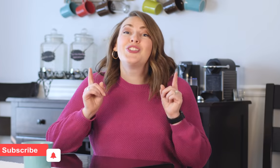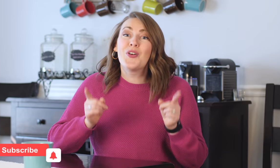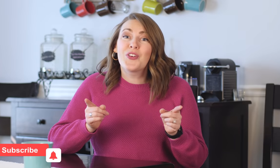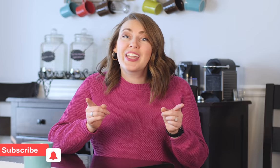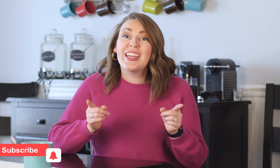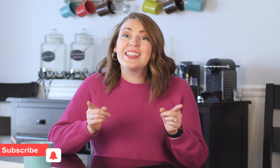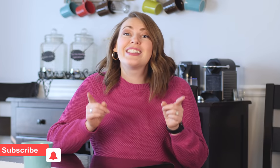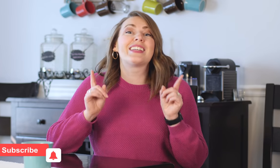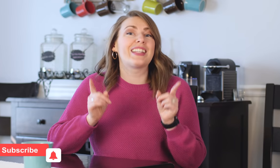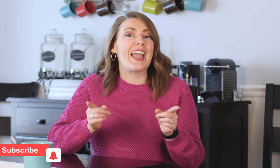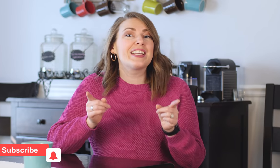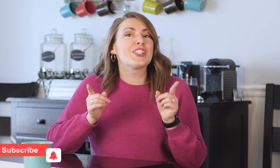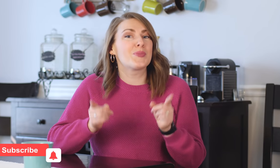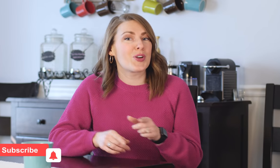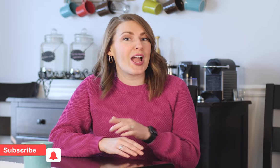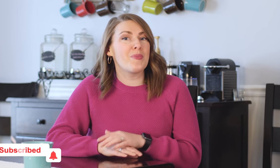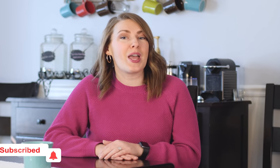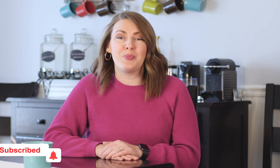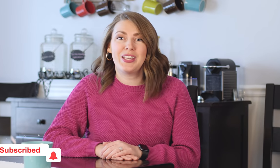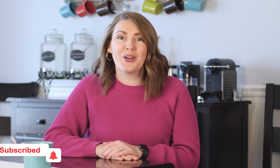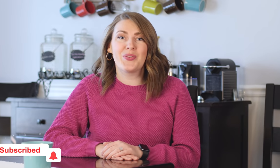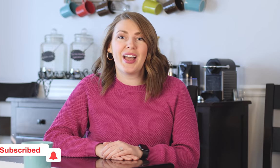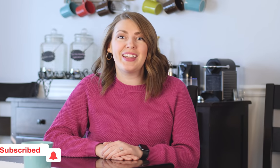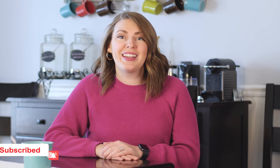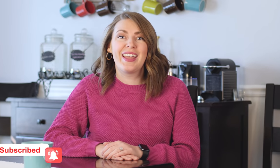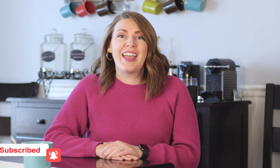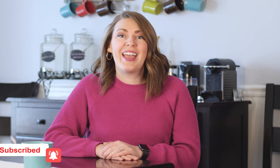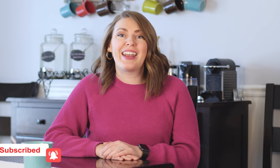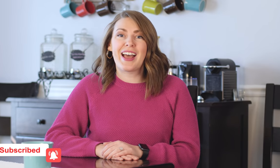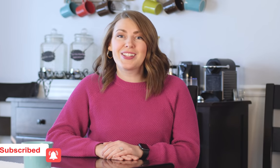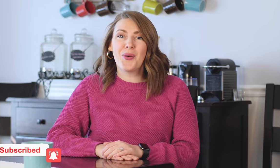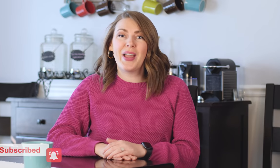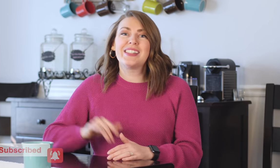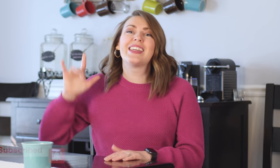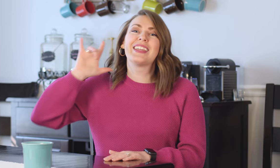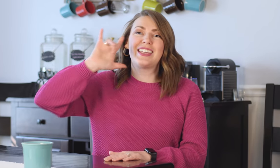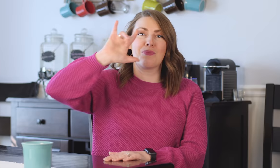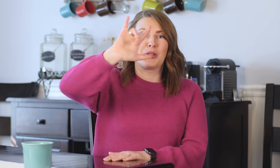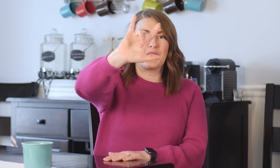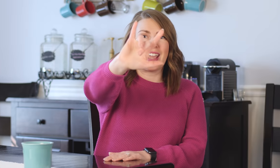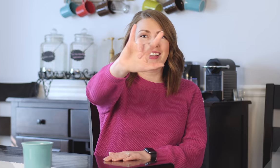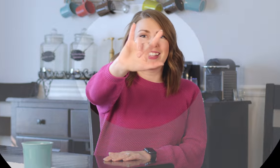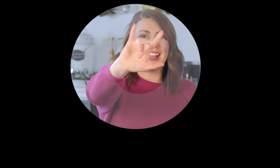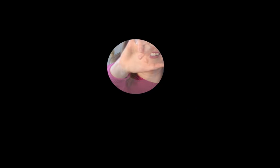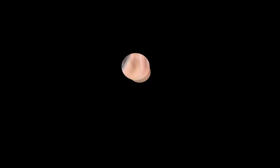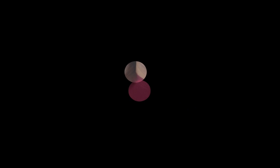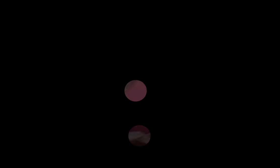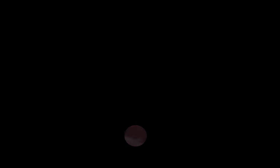don't forget to like, subscribe, and be notified, and as always keep learning how to sign.